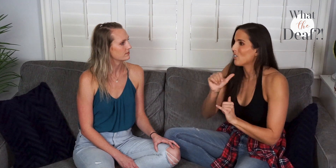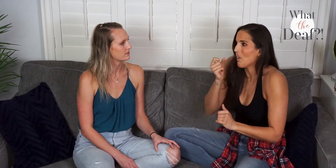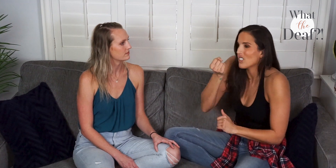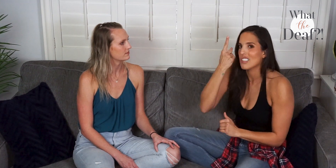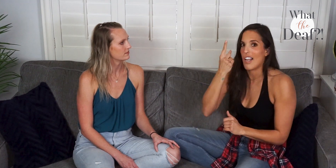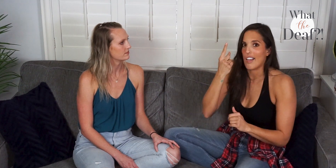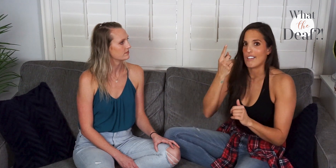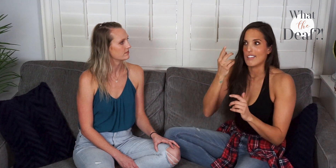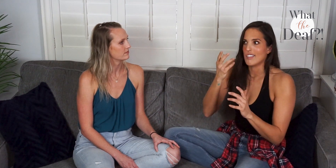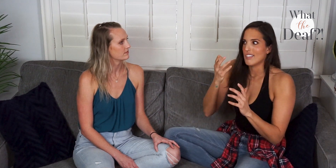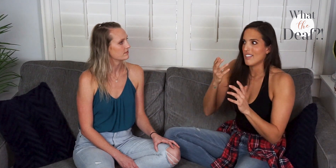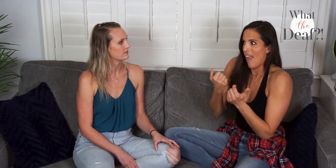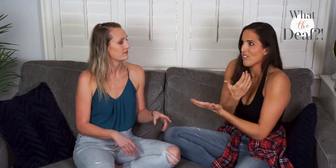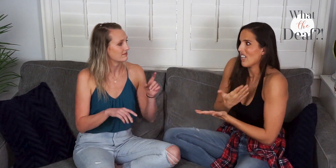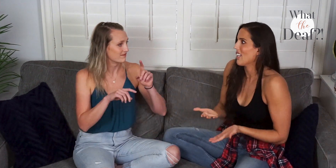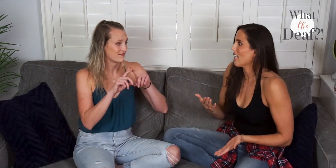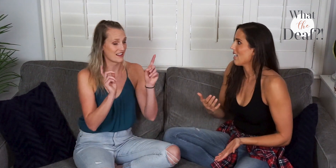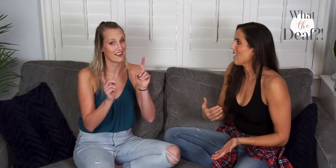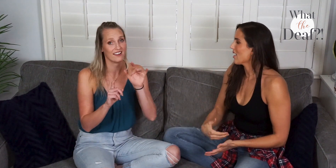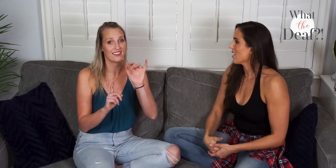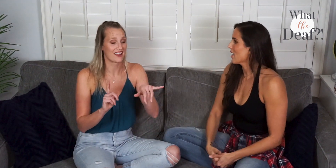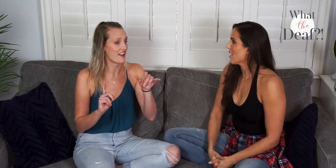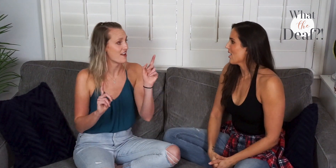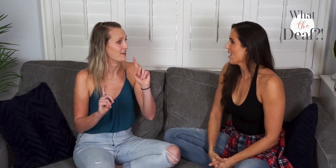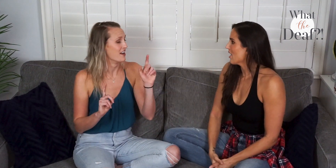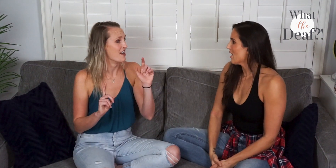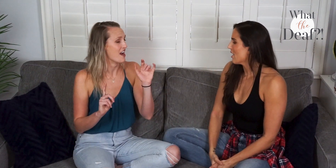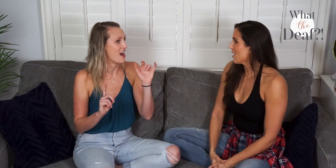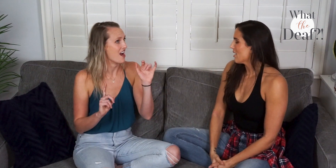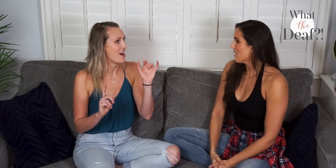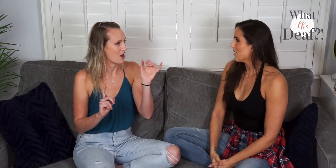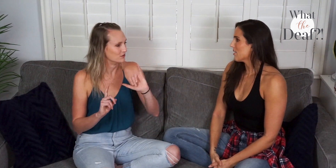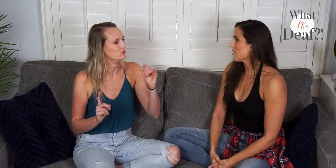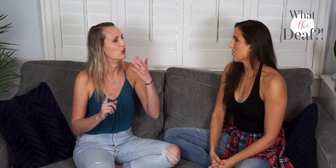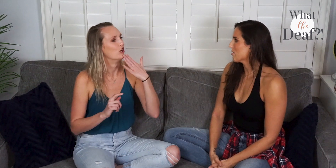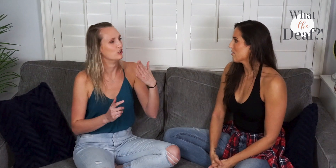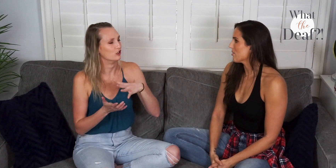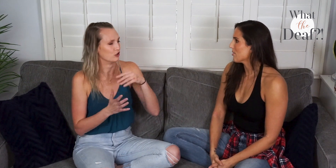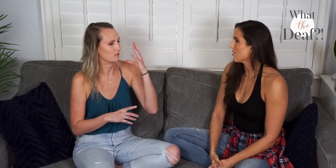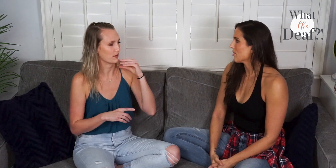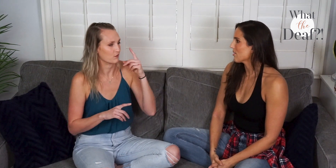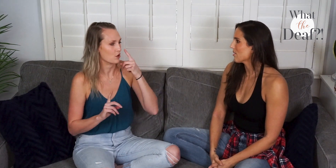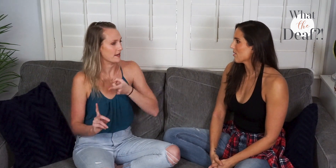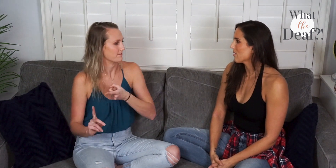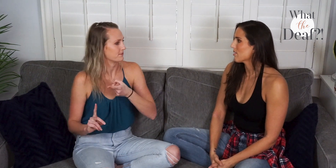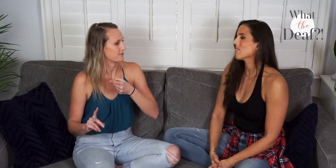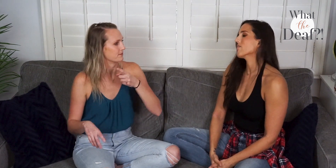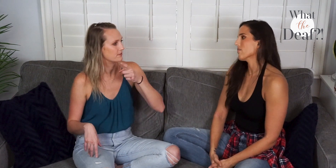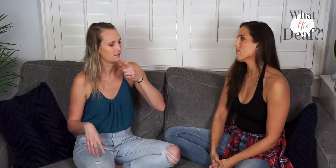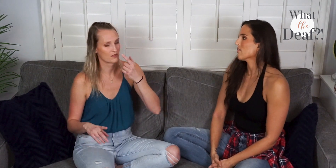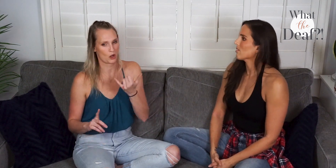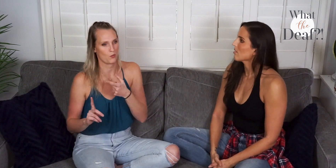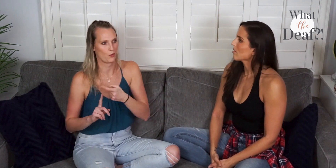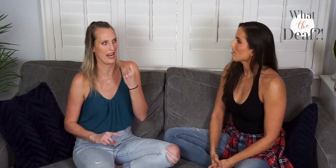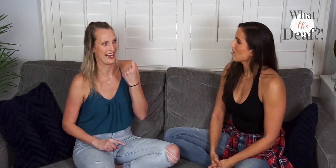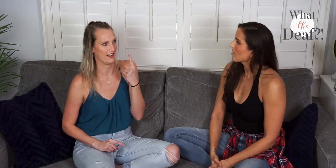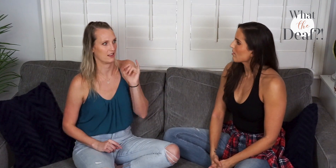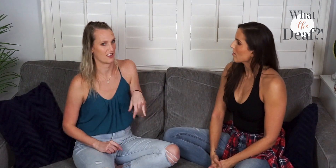I still don't understand everything he's saying. But that was also such a good learning experience for him too because now he gets it